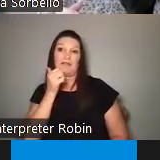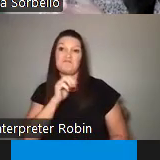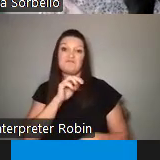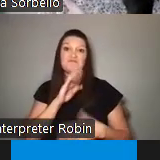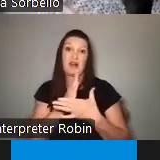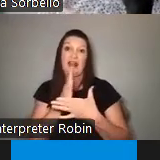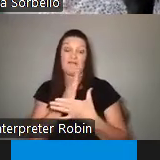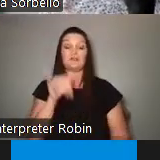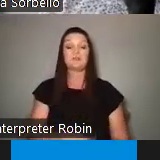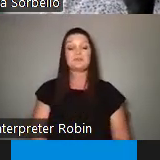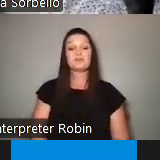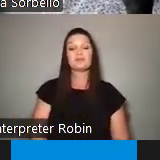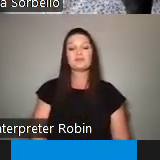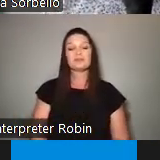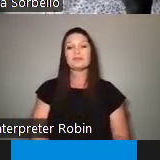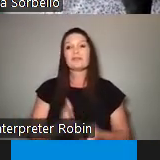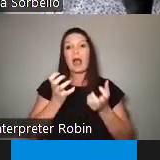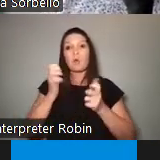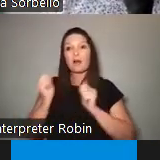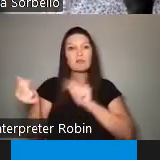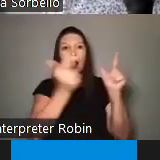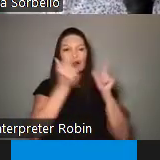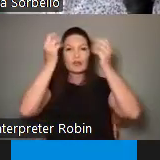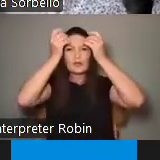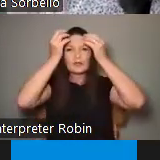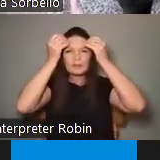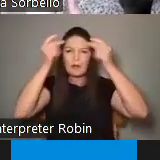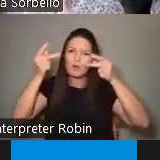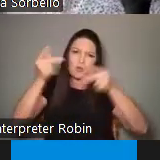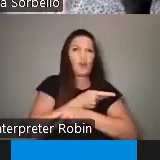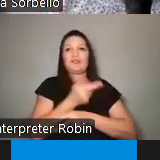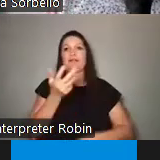their worse day. I don't mean a mental health crisis worse